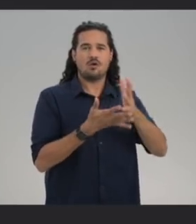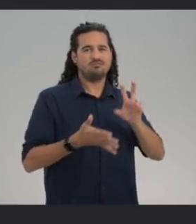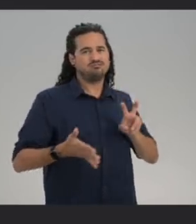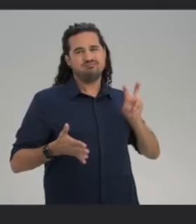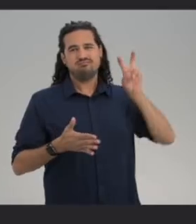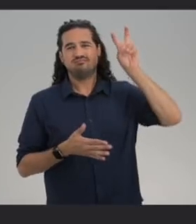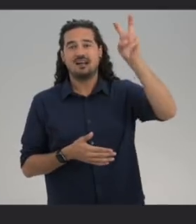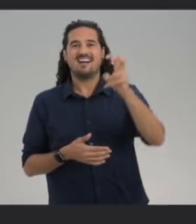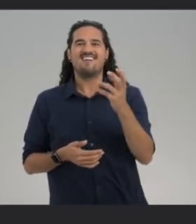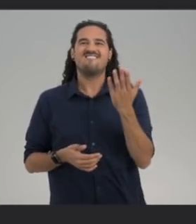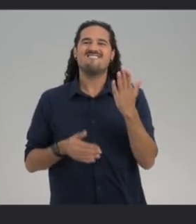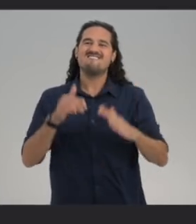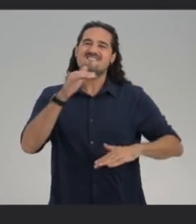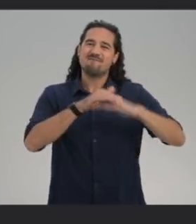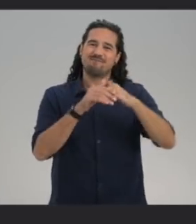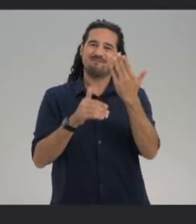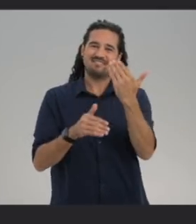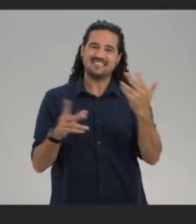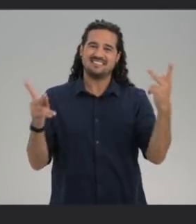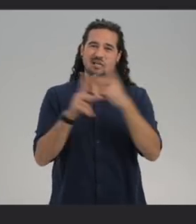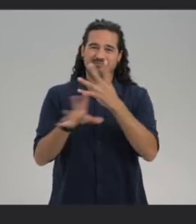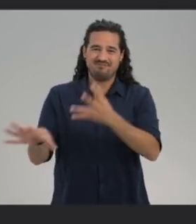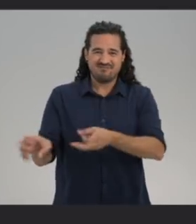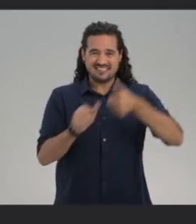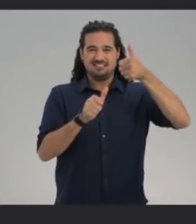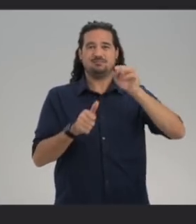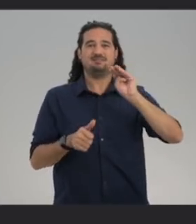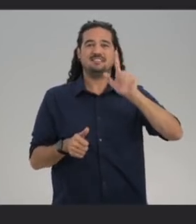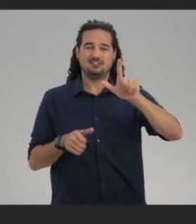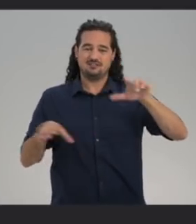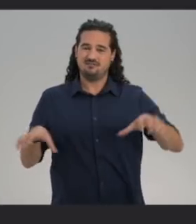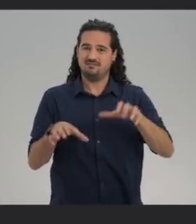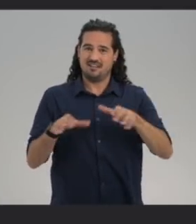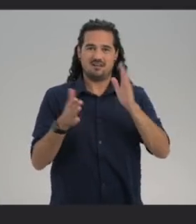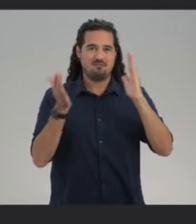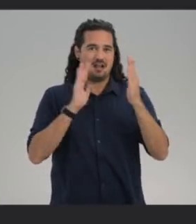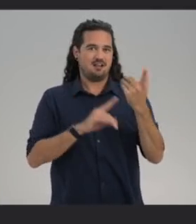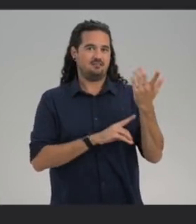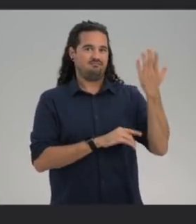with up to 15 times faster ML performance than the previous generation.